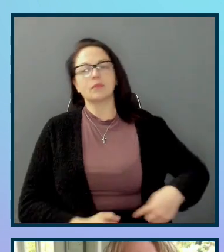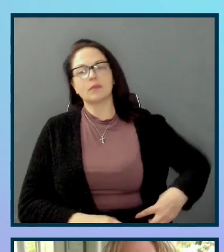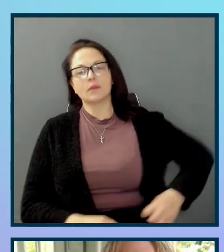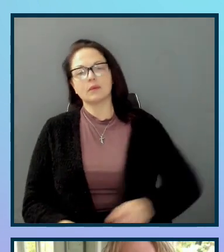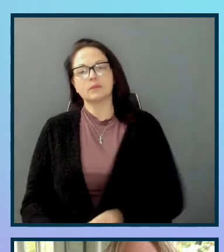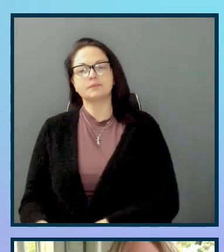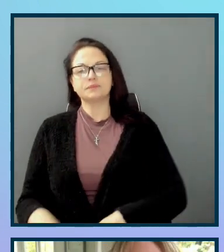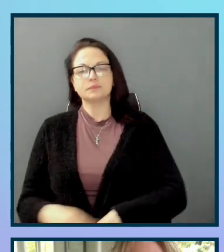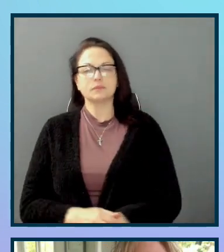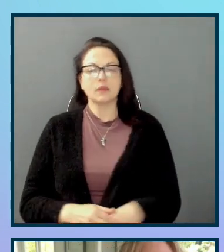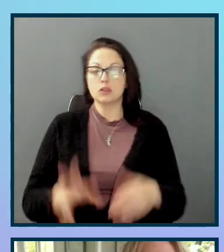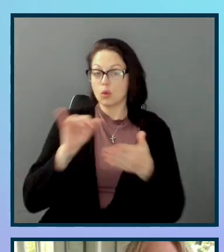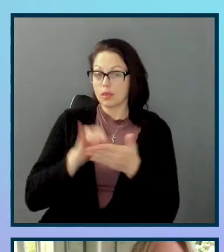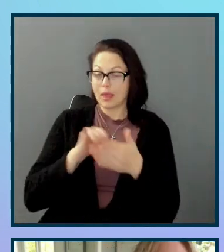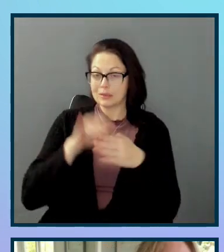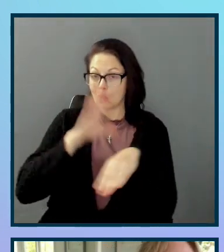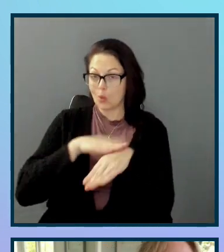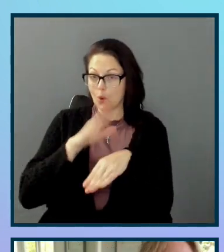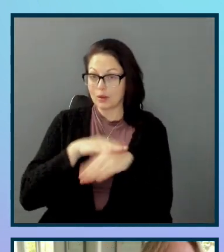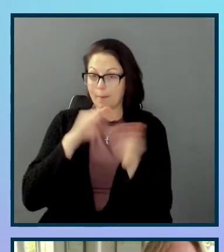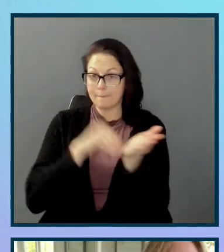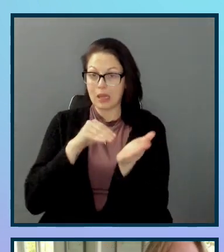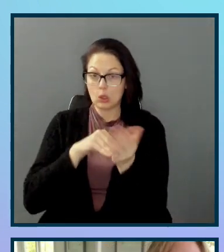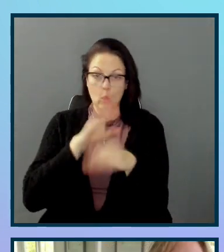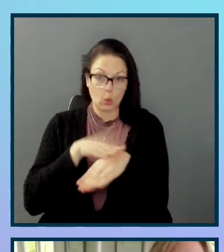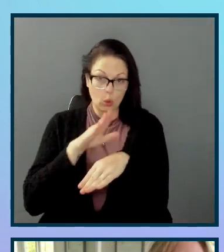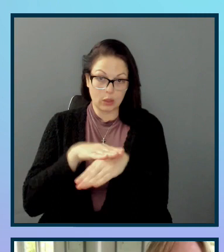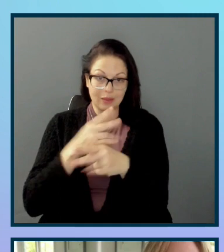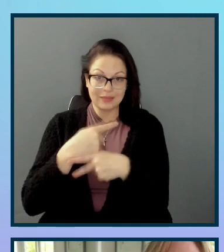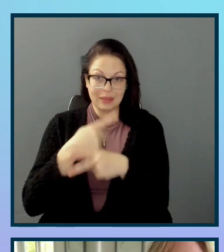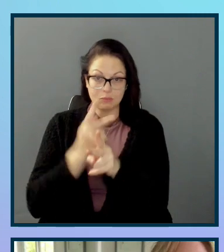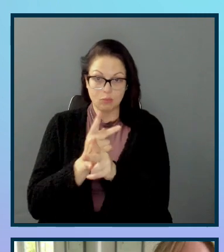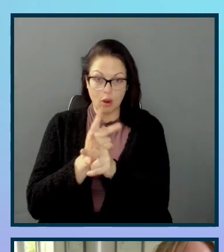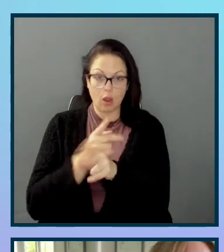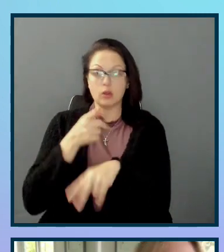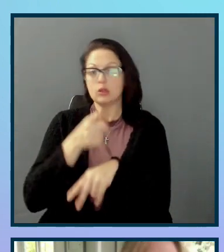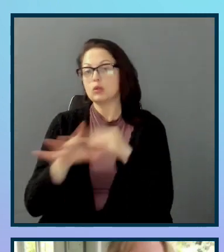It's actually a warning. We have a medical warning, "The product you selected may be harmful to teens. Click here for help."